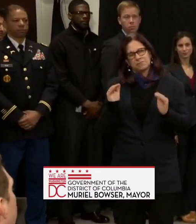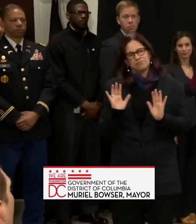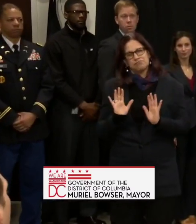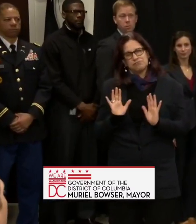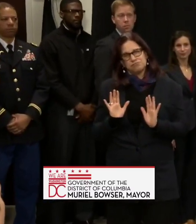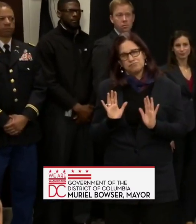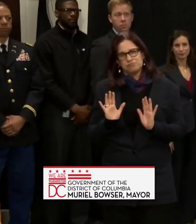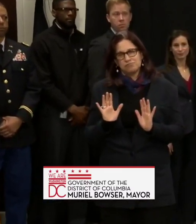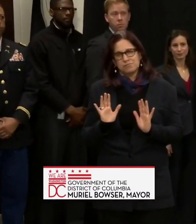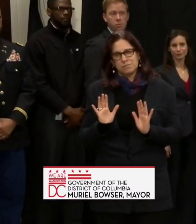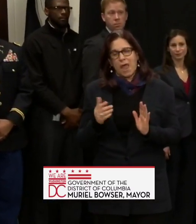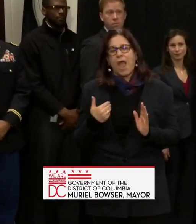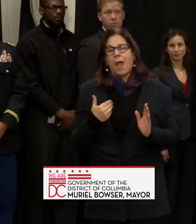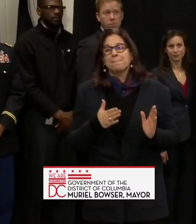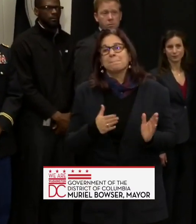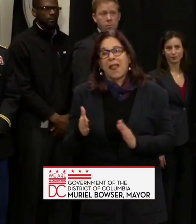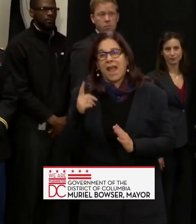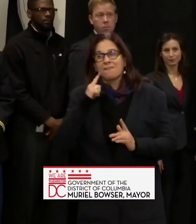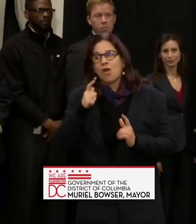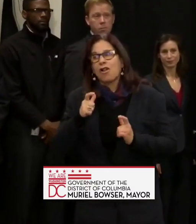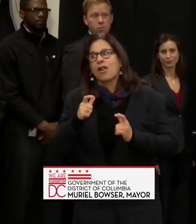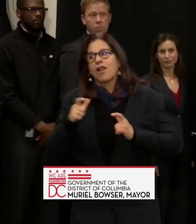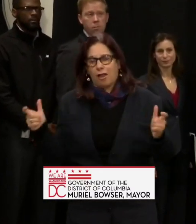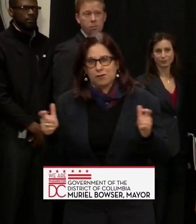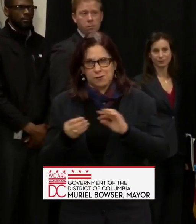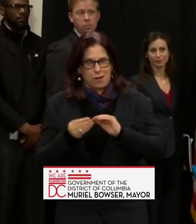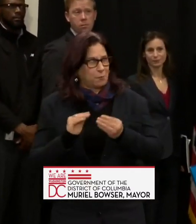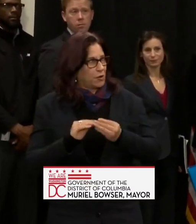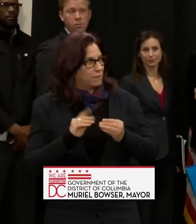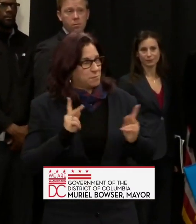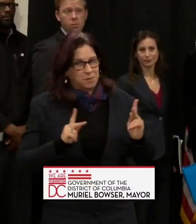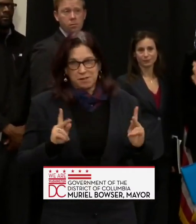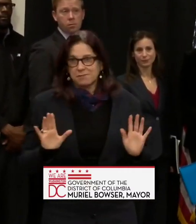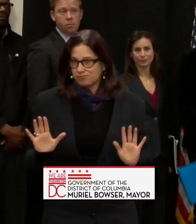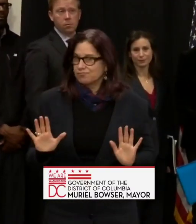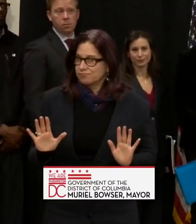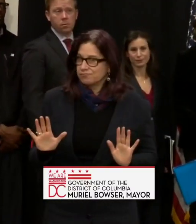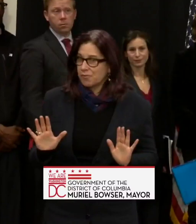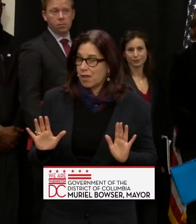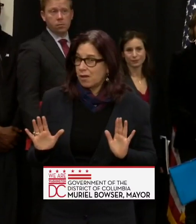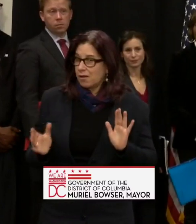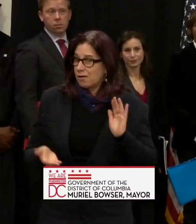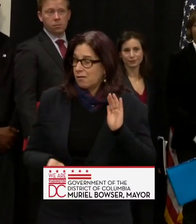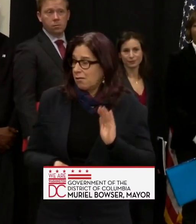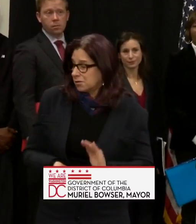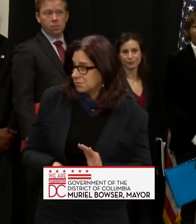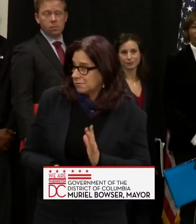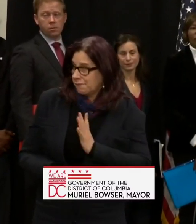YOU KNOW, VERY LARGE NUMBERS AND IF THEY ARE SMALLER THAN WE ARE PREPARED BUT WE PLAN FOR THE BIGGEST NUMBER POSSIBLE SO I